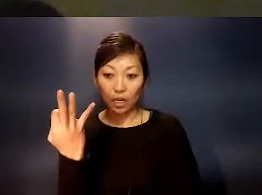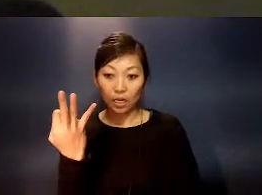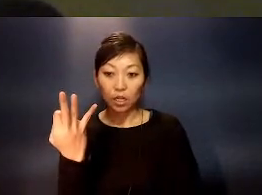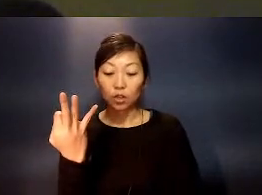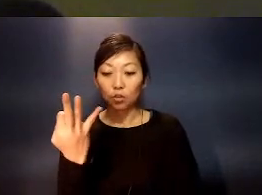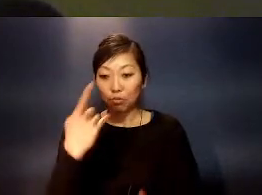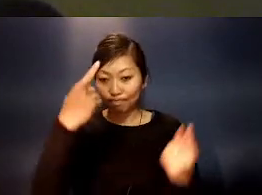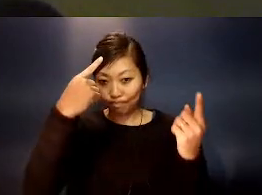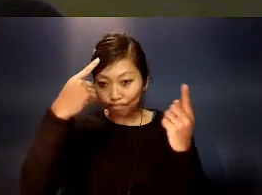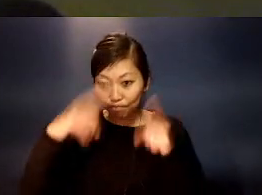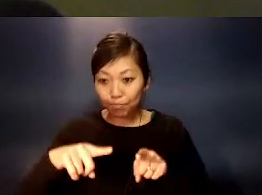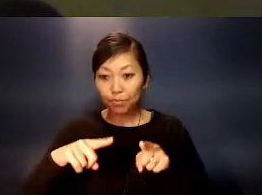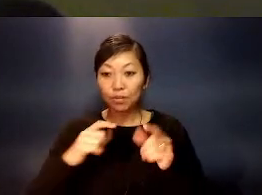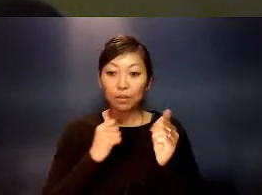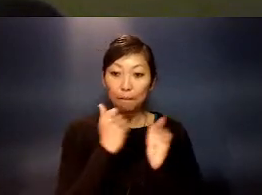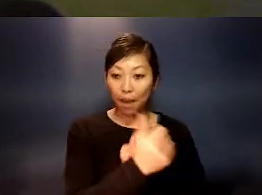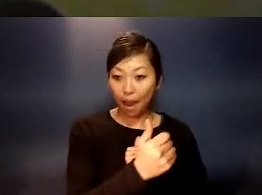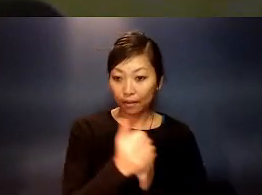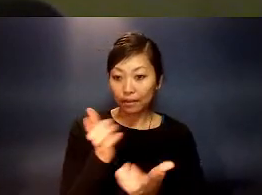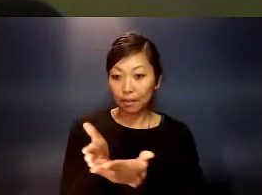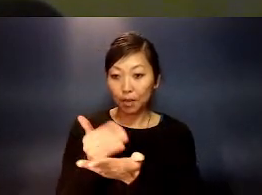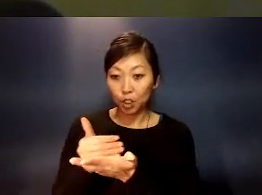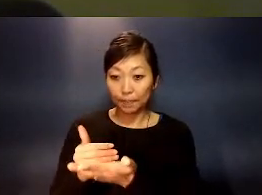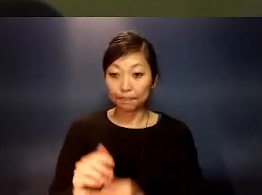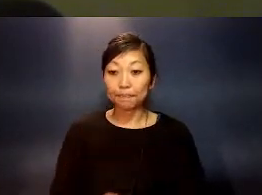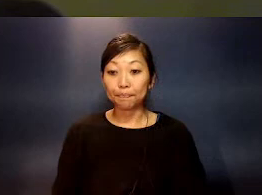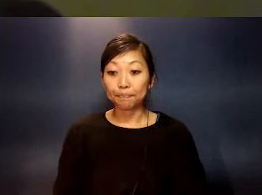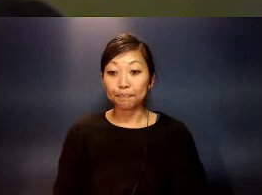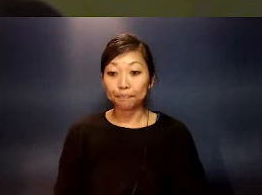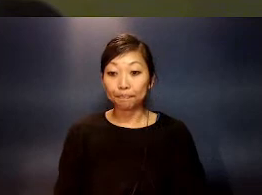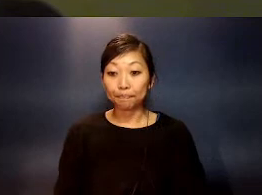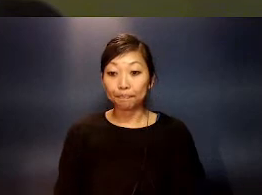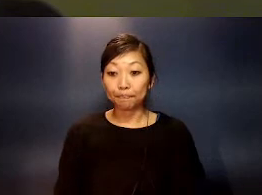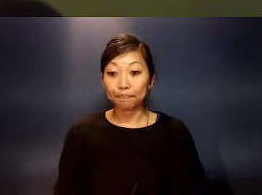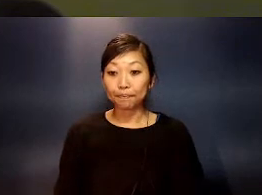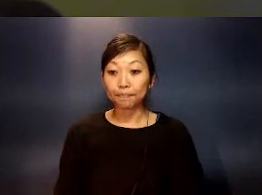UNABLE TO REACH CONSENSUS BY THE FINAL MEETING WE WOULD SCHEDULE FUTURE MEETINGS WHERE WE COULD. AND THIS IS MORE RHETORICAL.